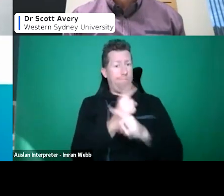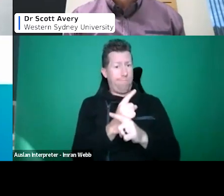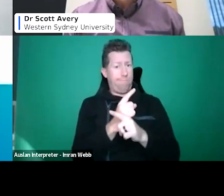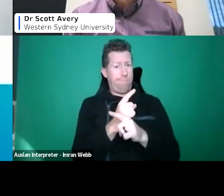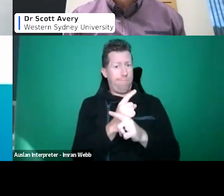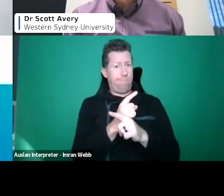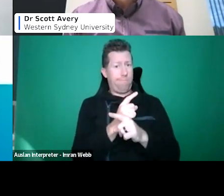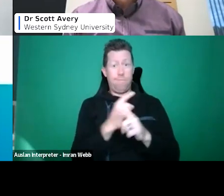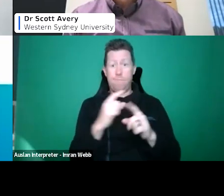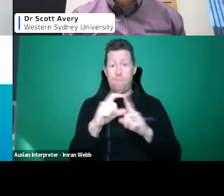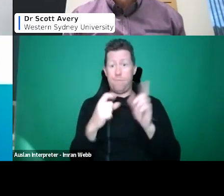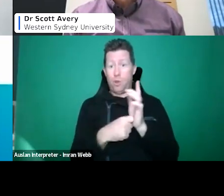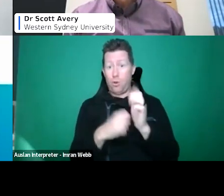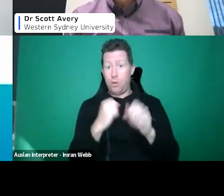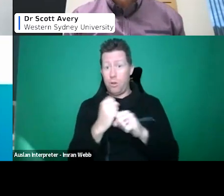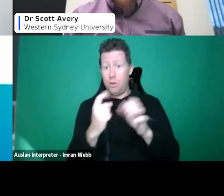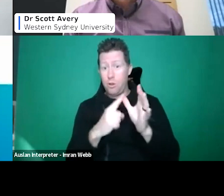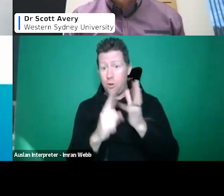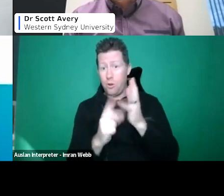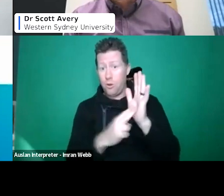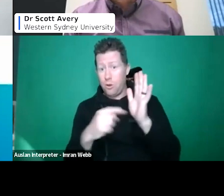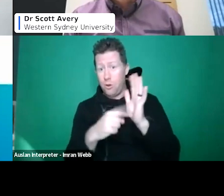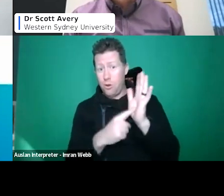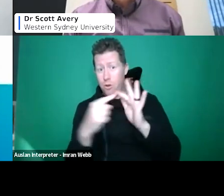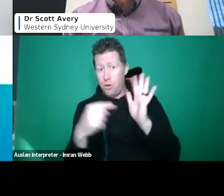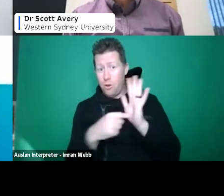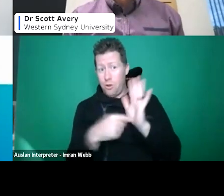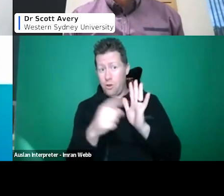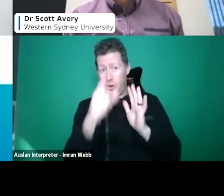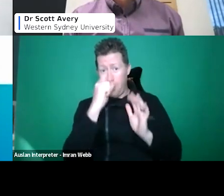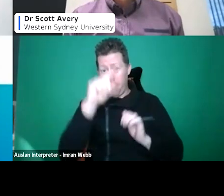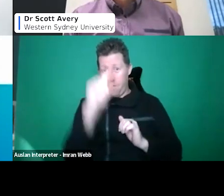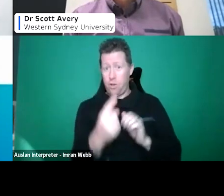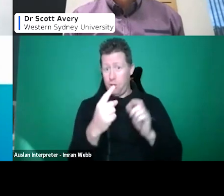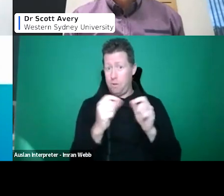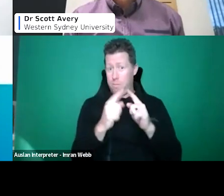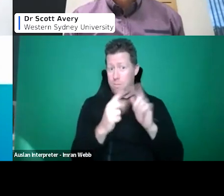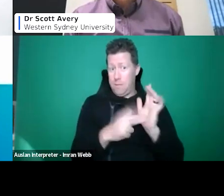Gauntlett, you're about to go first, so I will hand over to you.